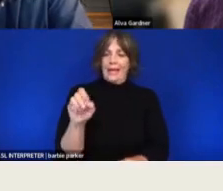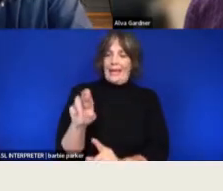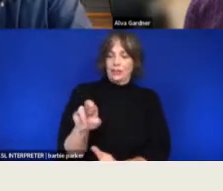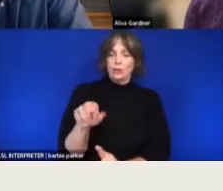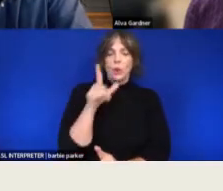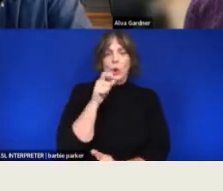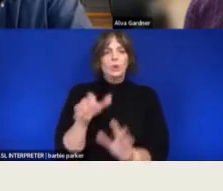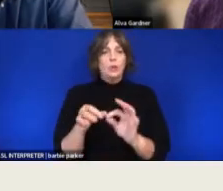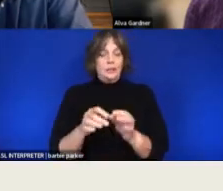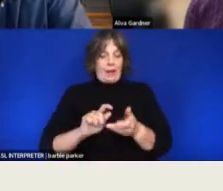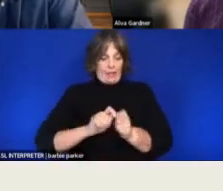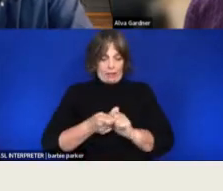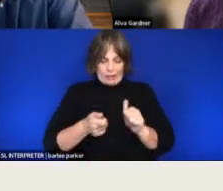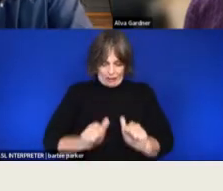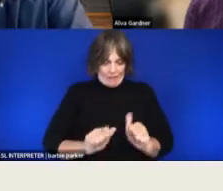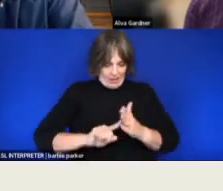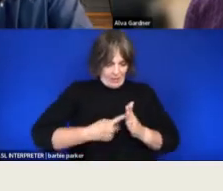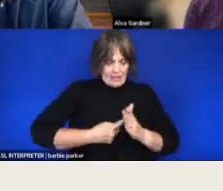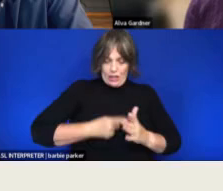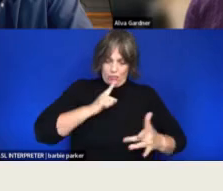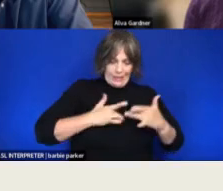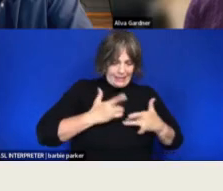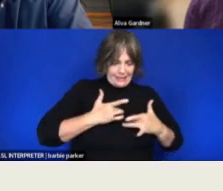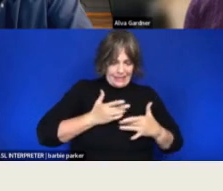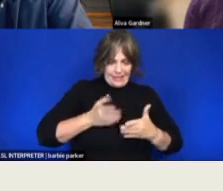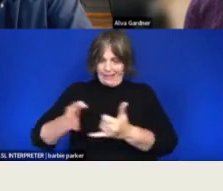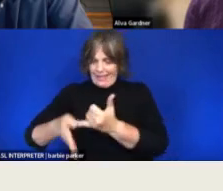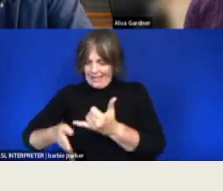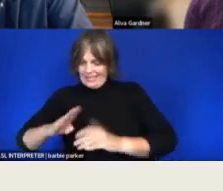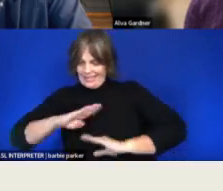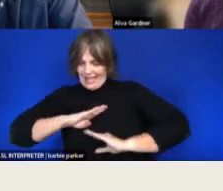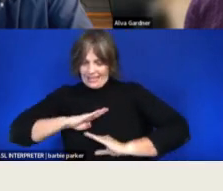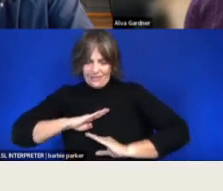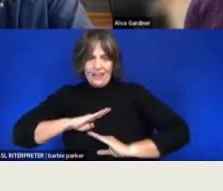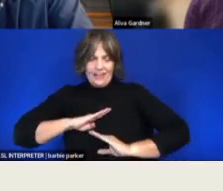is really exciting and the end is really satisfying. The middle